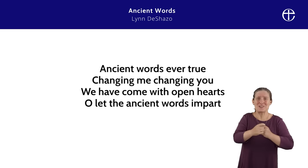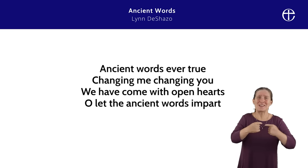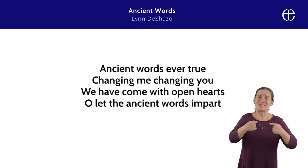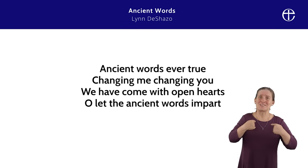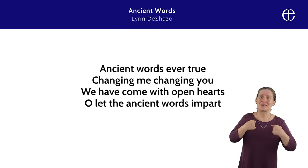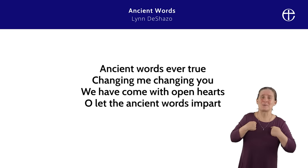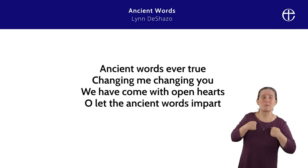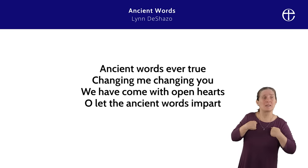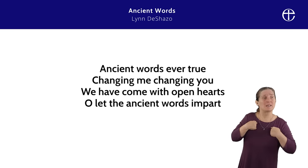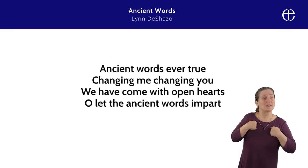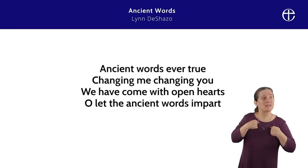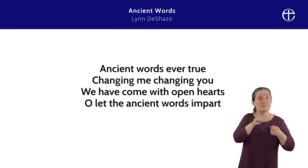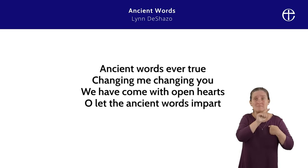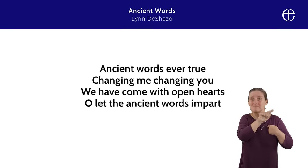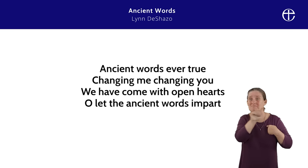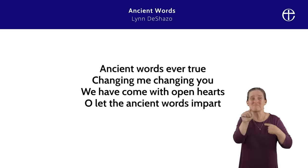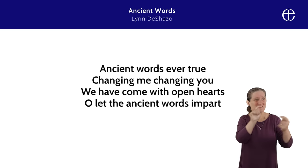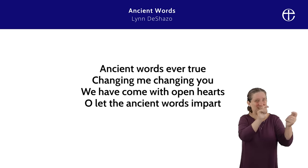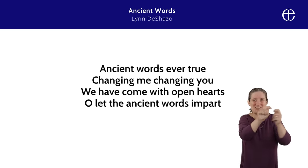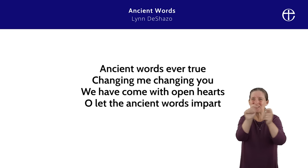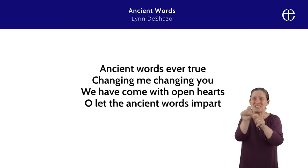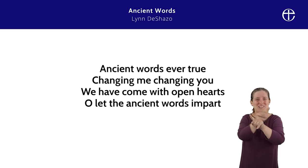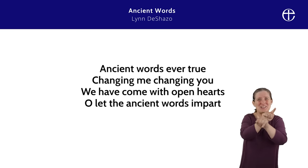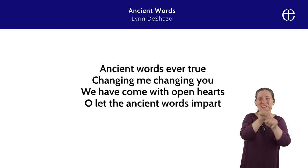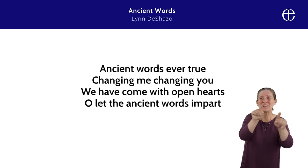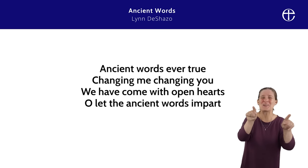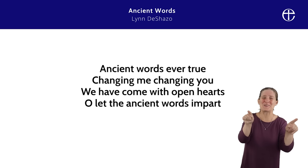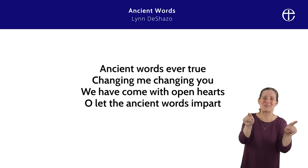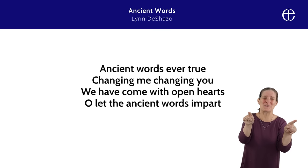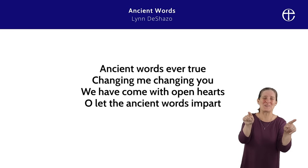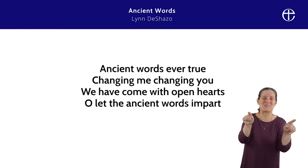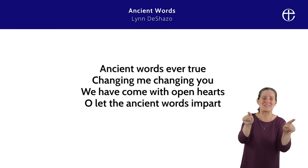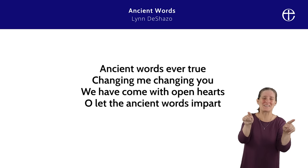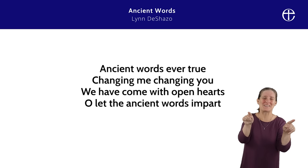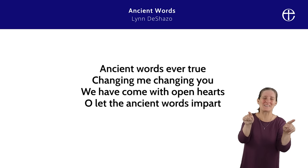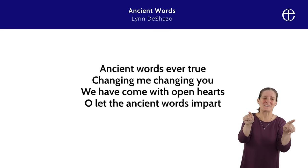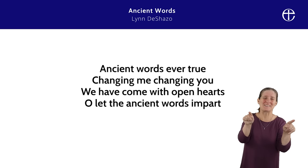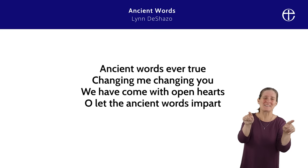Changing me and changing you